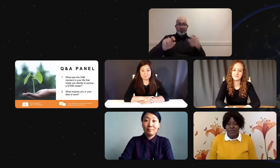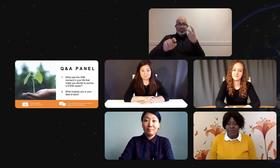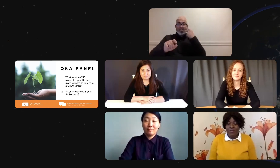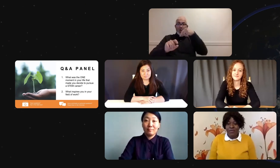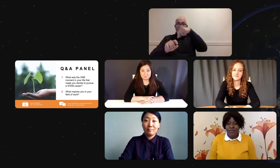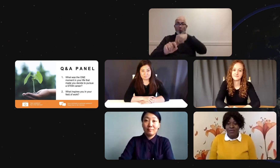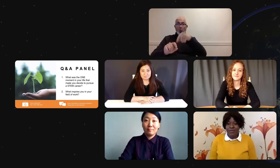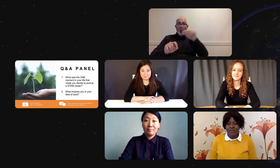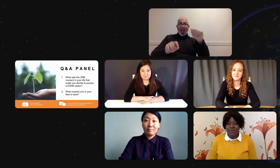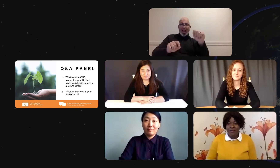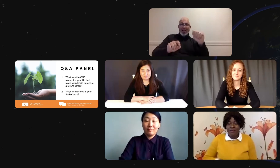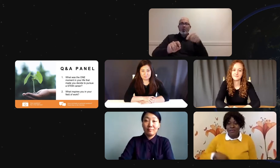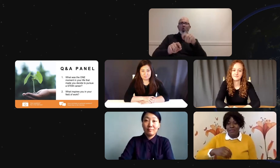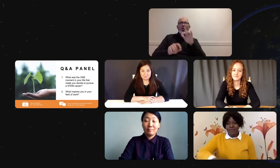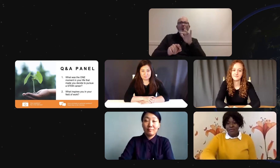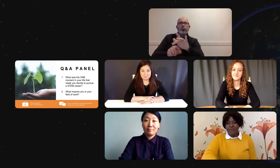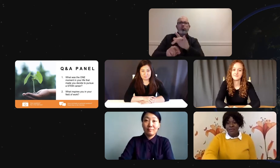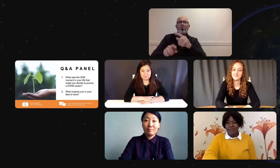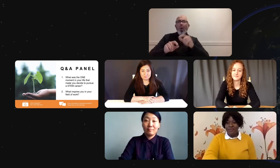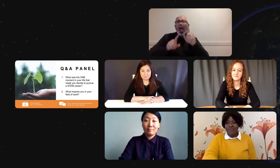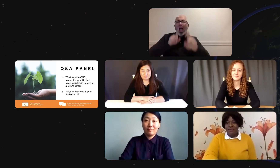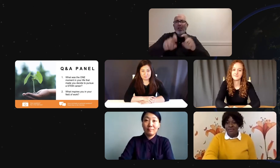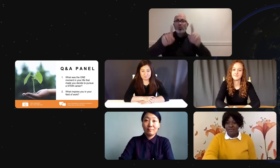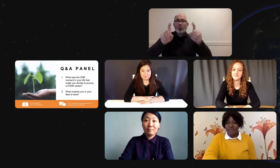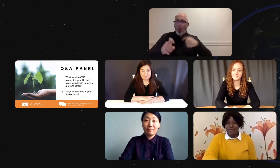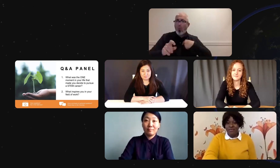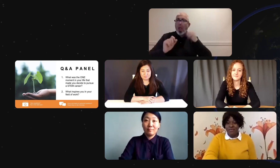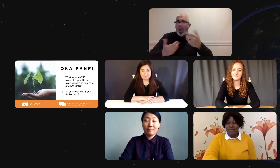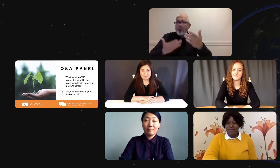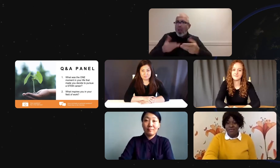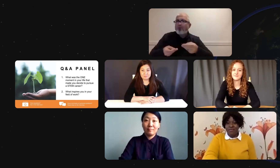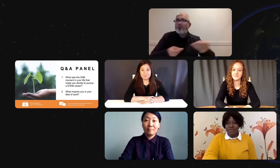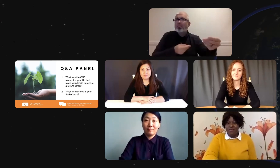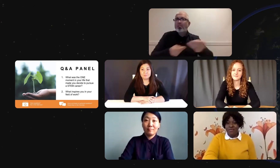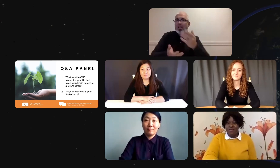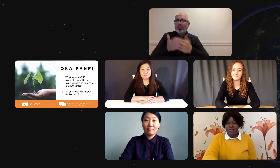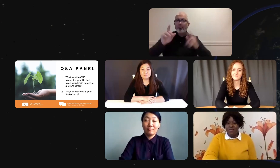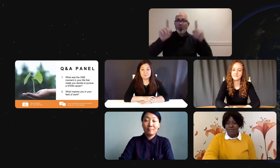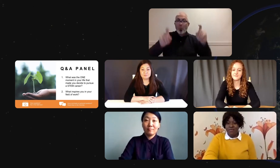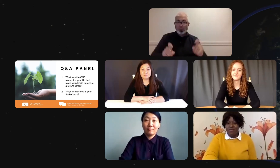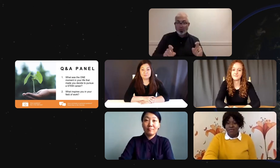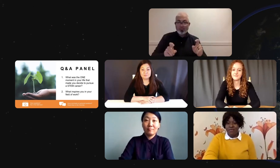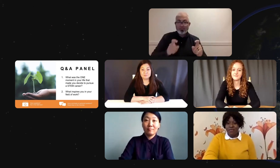One of the buttons at the bottom of your screen says "Q&A."